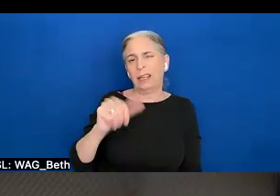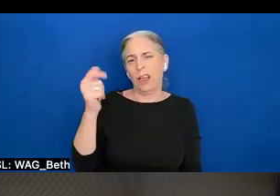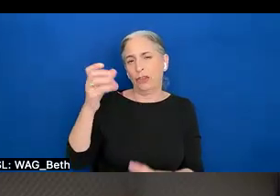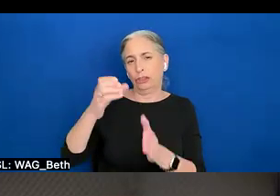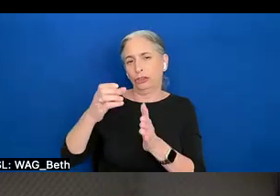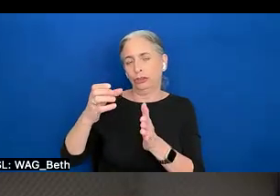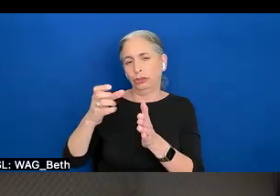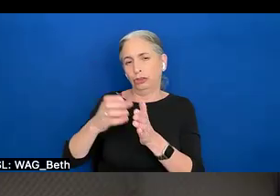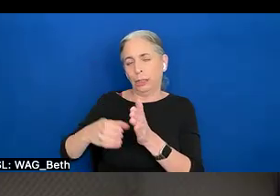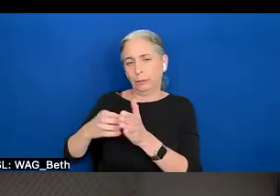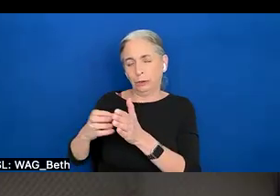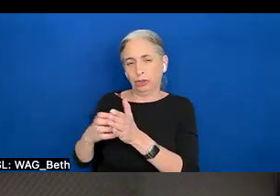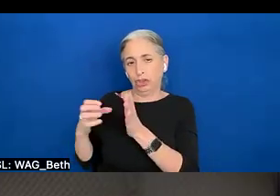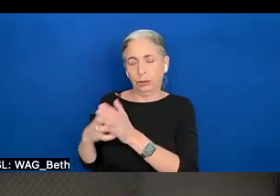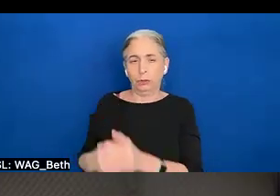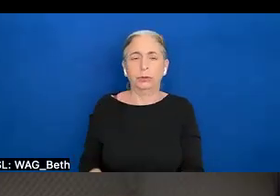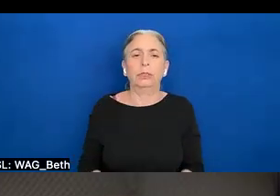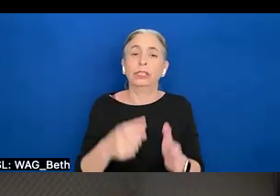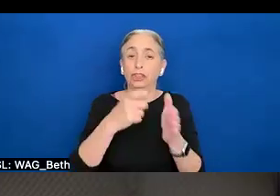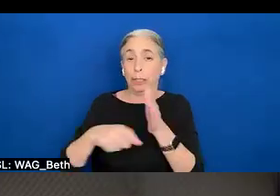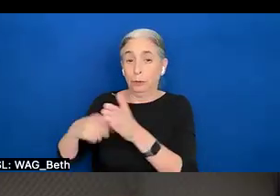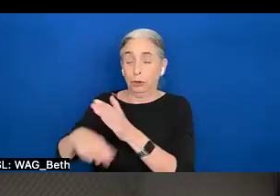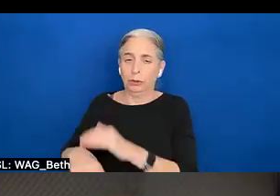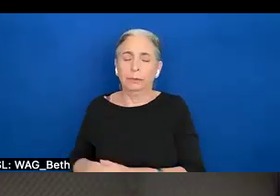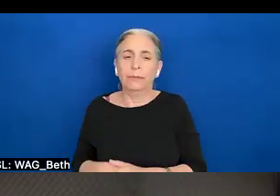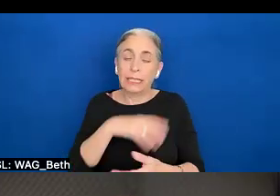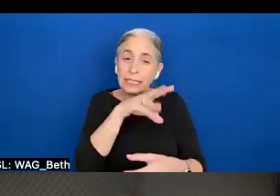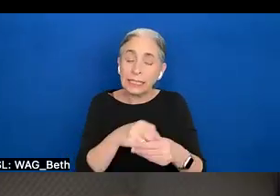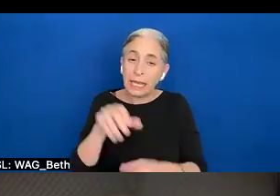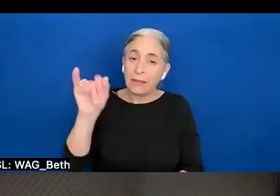And inside the articles, the content is properly tagged